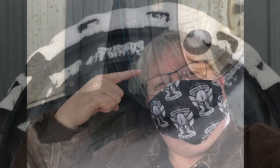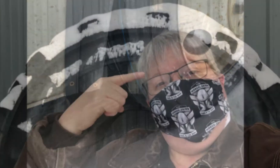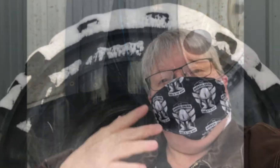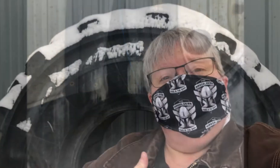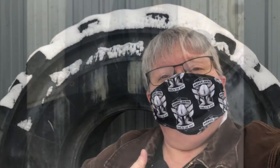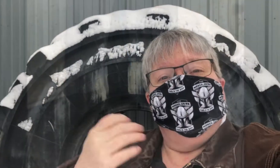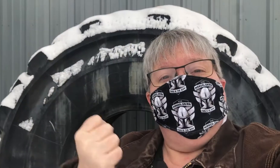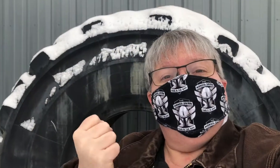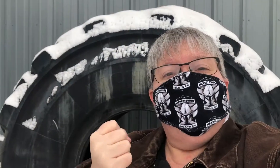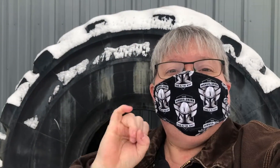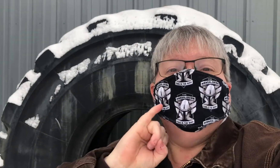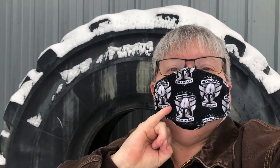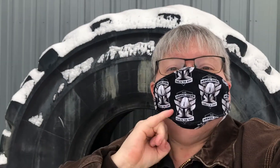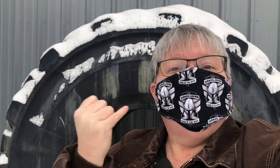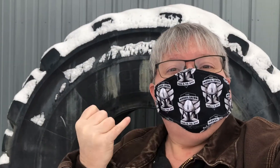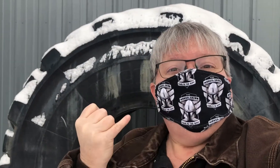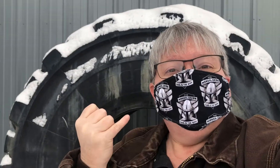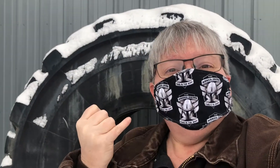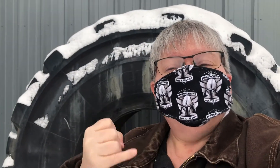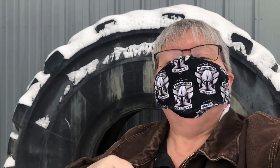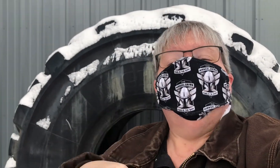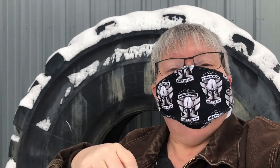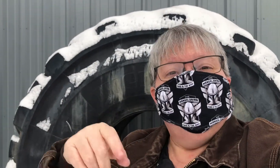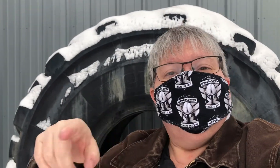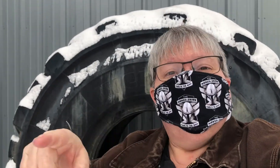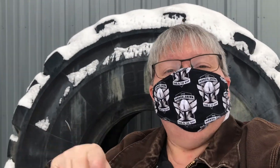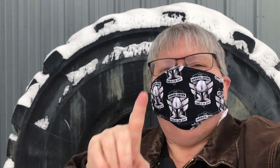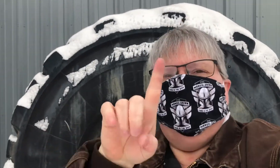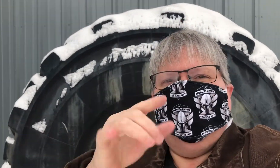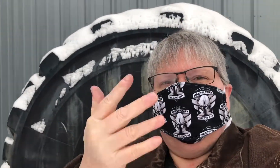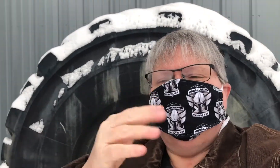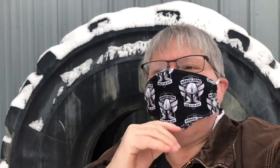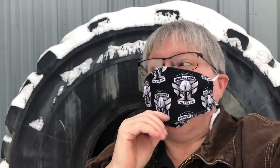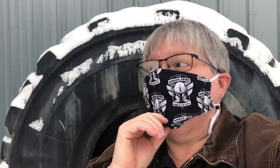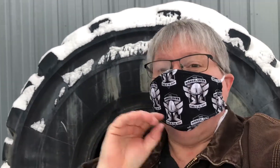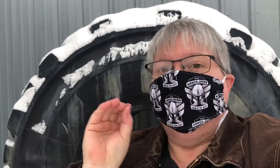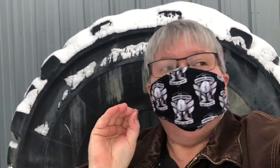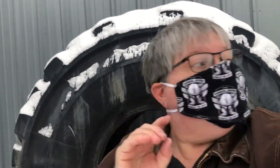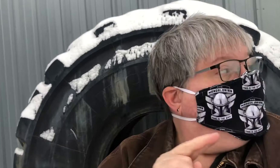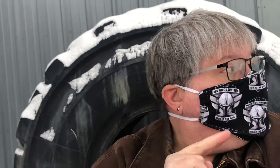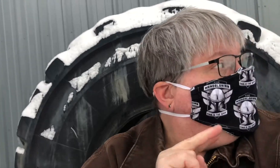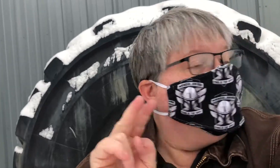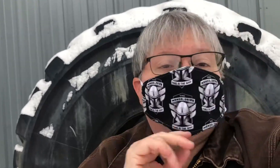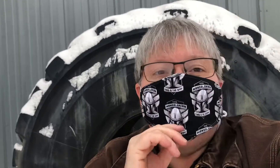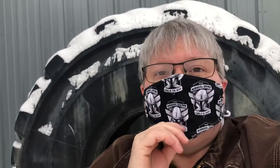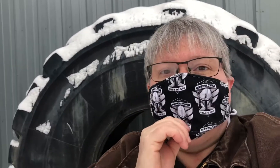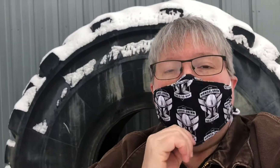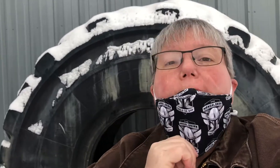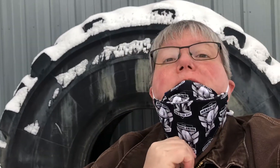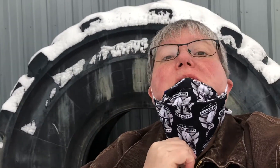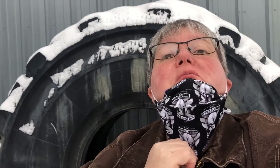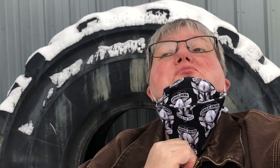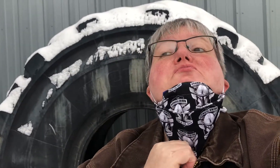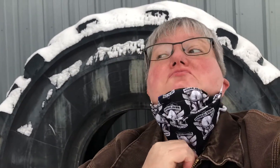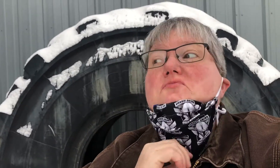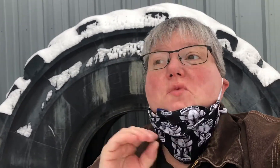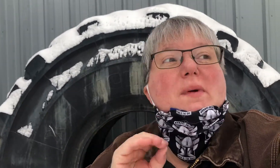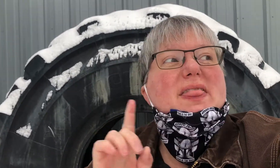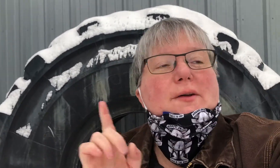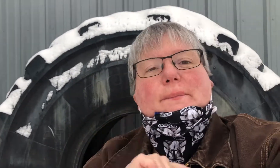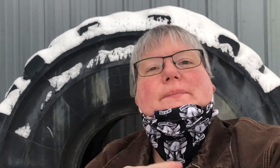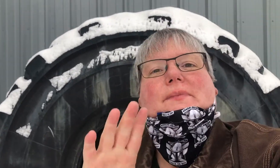I think my car was jealous. Hold on a minute... there's nobody around... yeah there's nobody there.